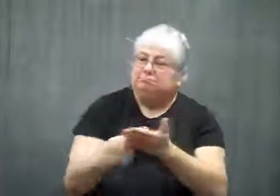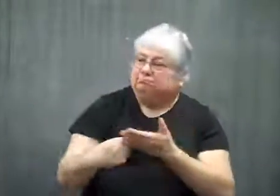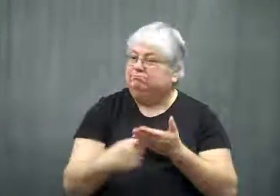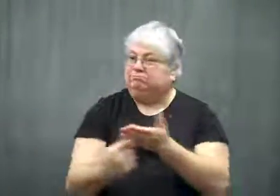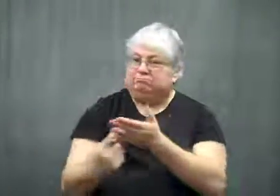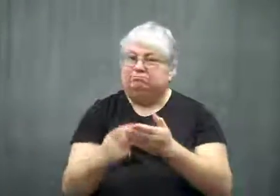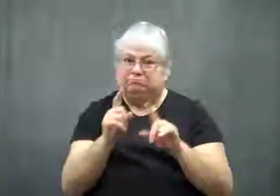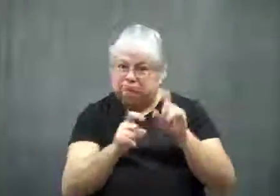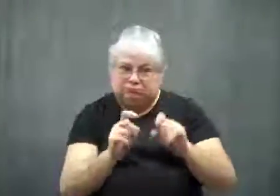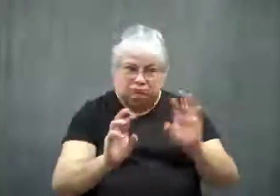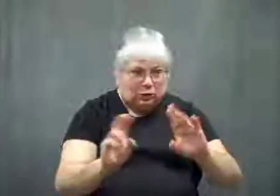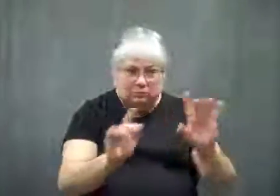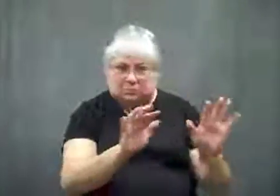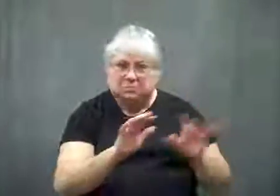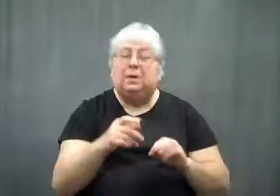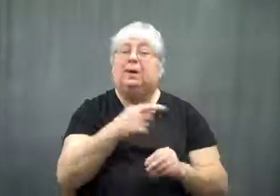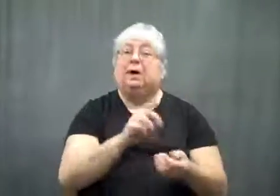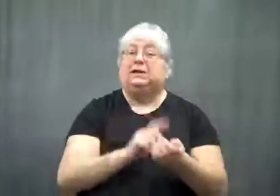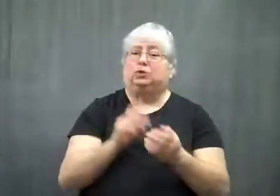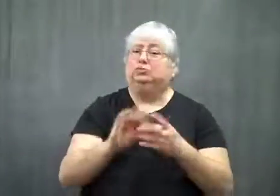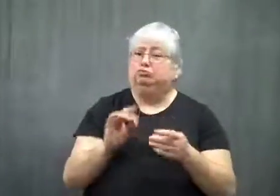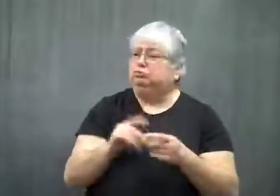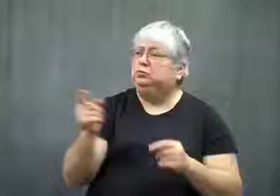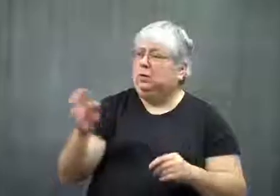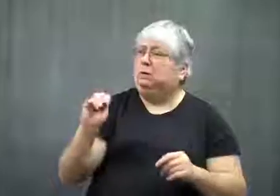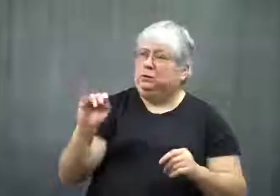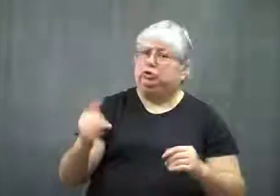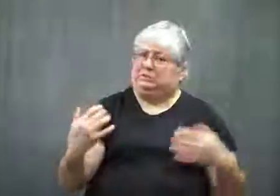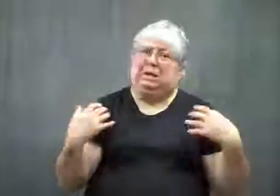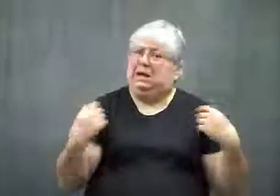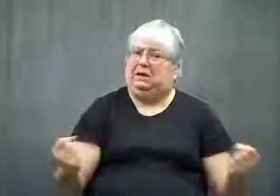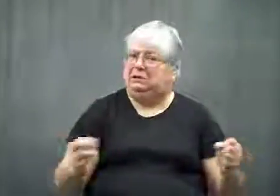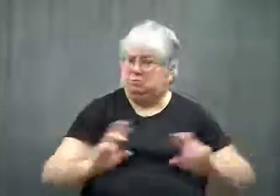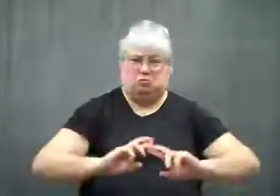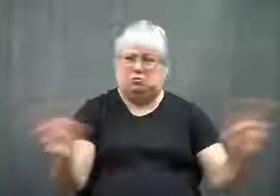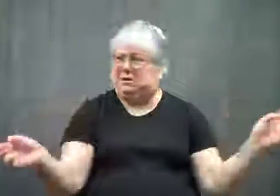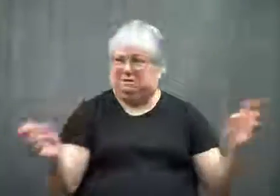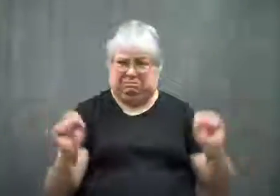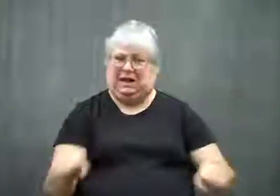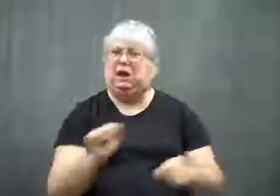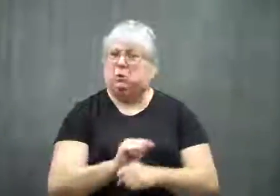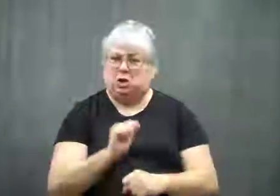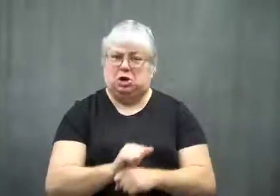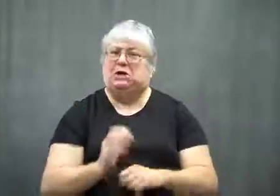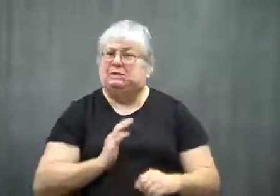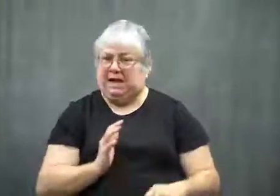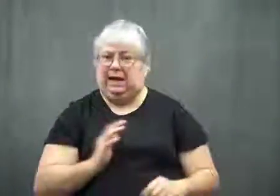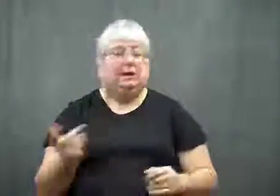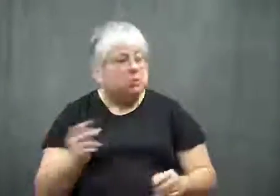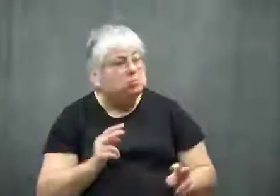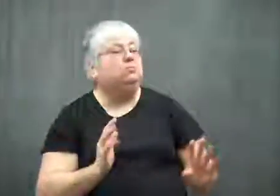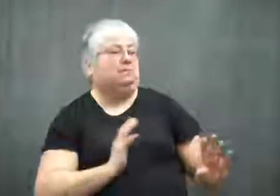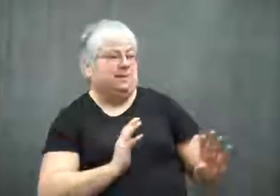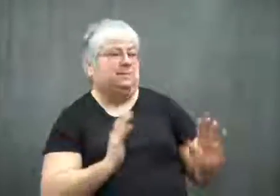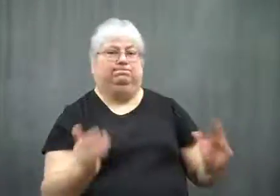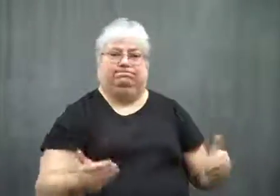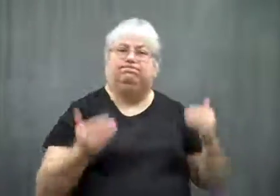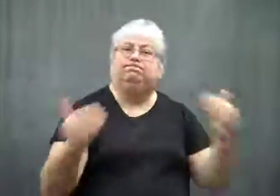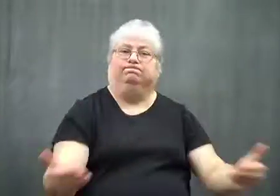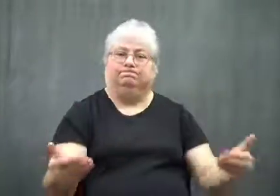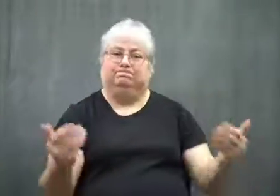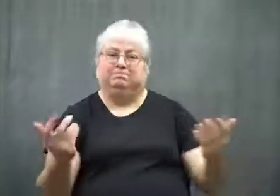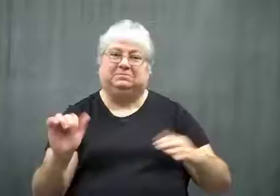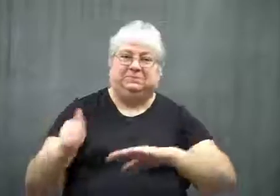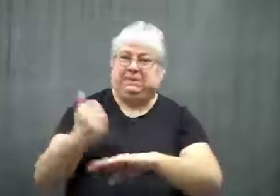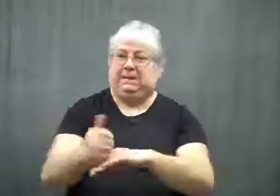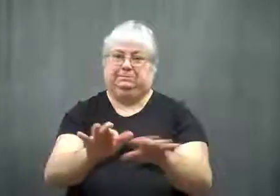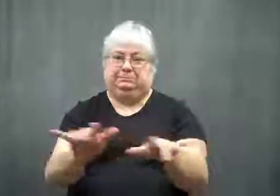They discussed plans. Murray assured them Jackson was healthy and ready.